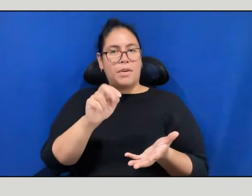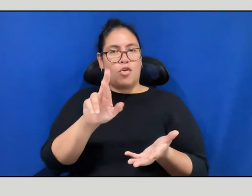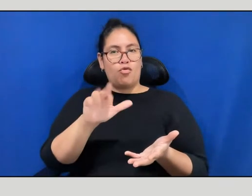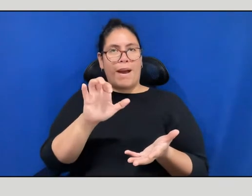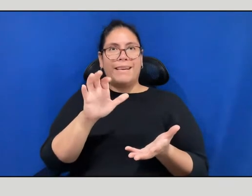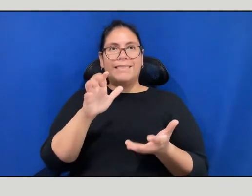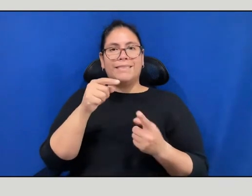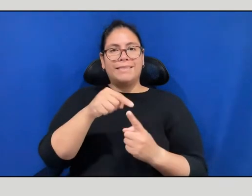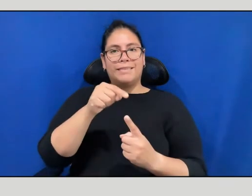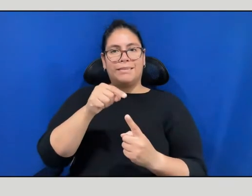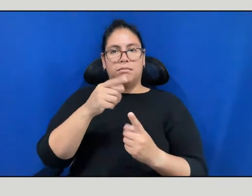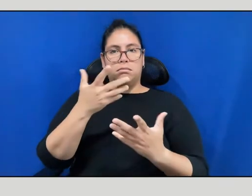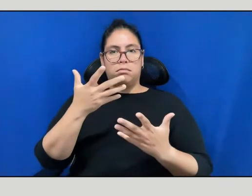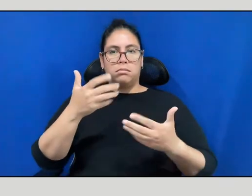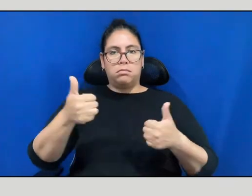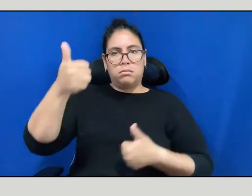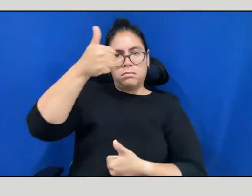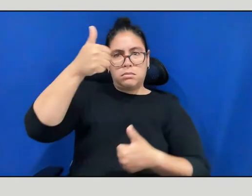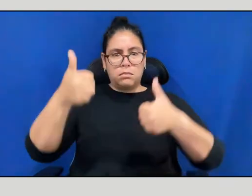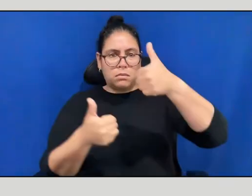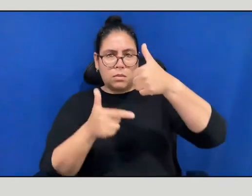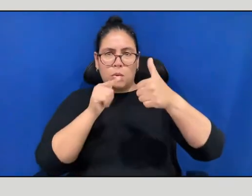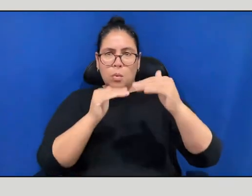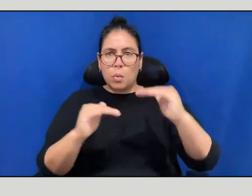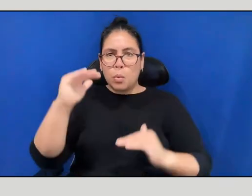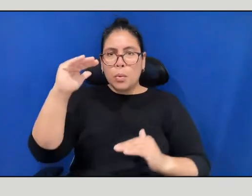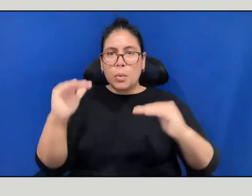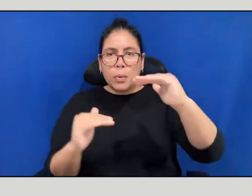or the kind of Latin American version of colorblindness.